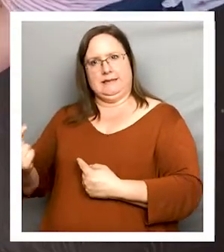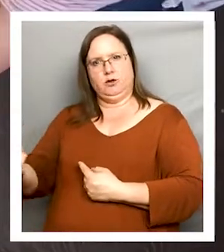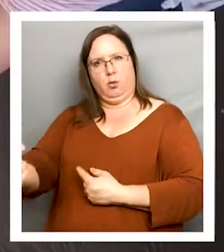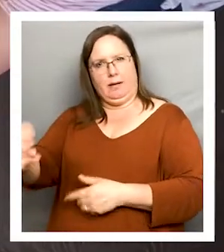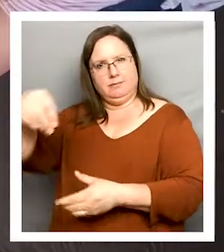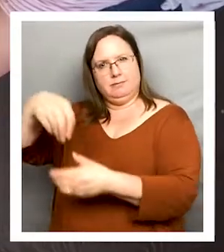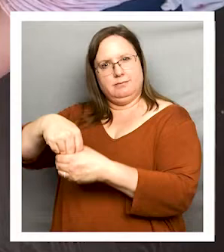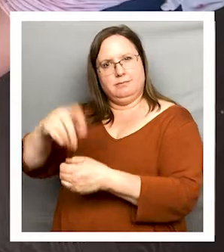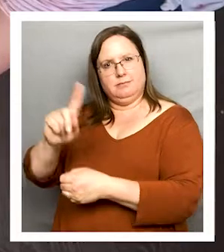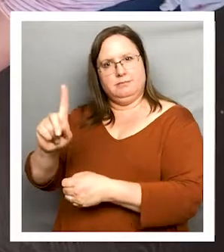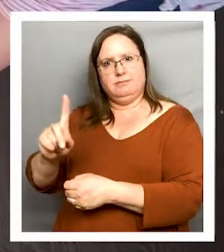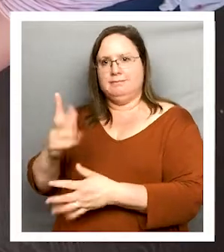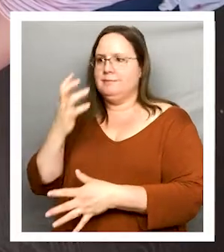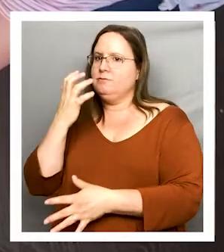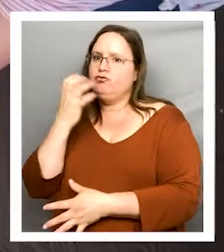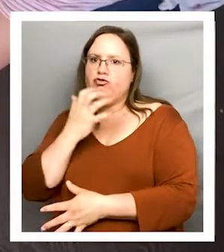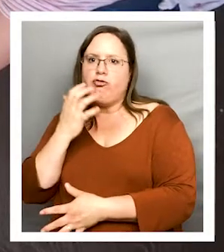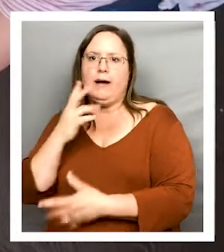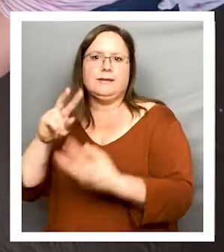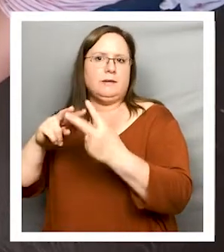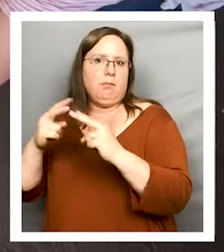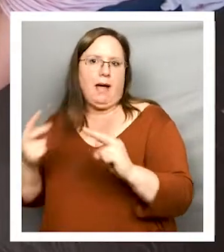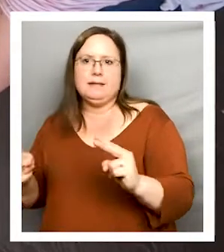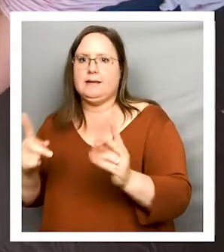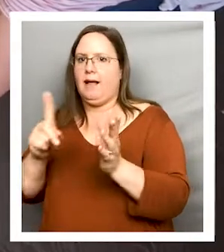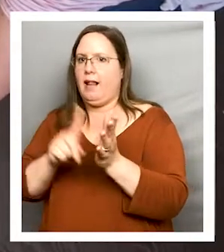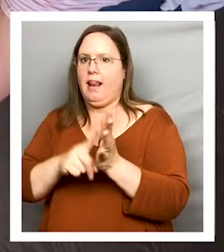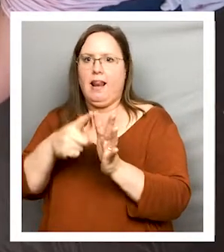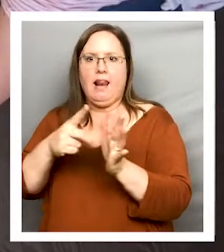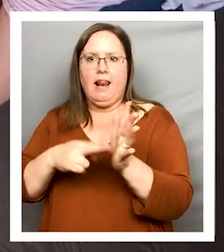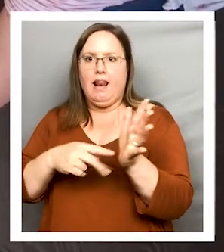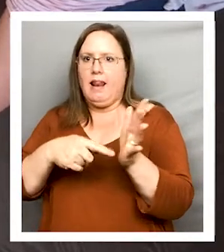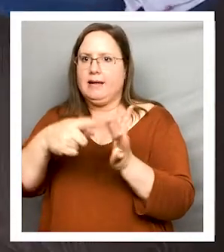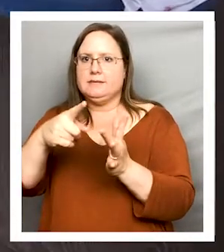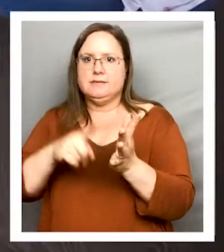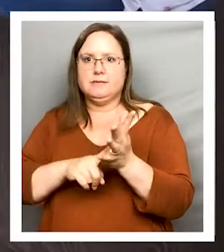your kitchen be sure to ask your grown-ups permission